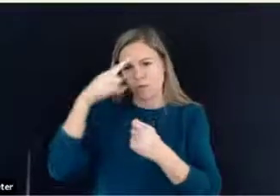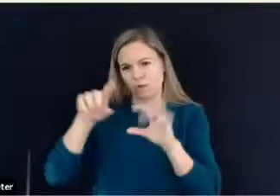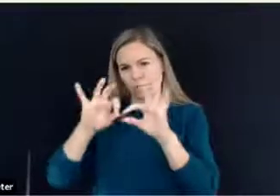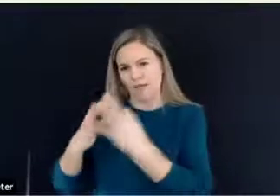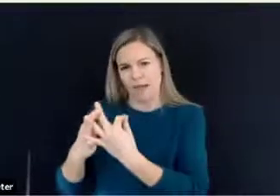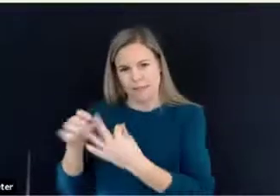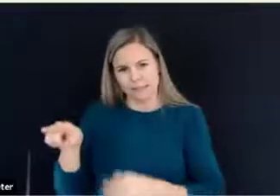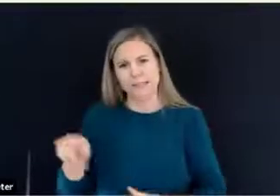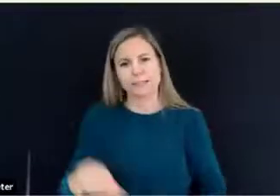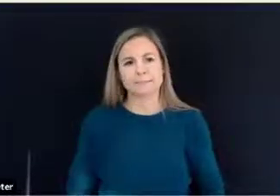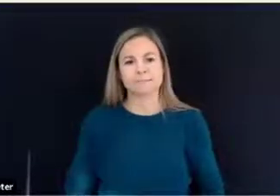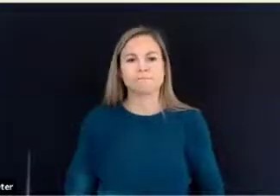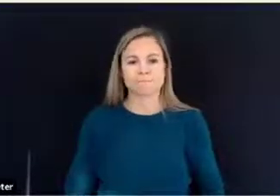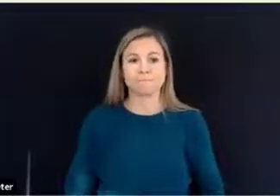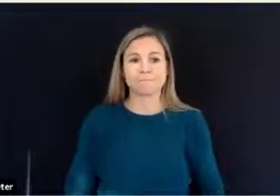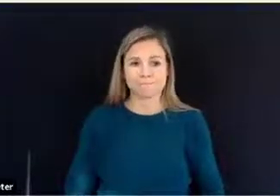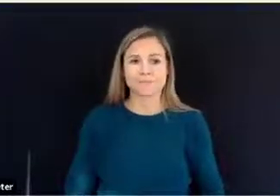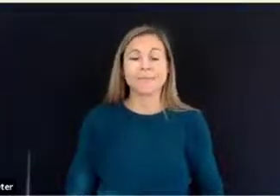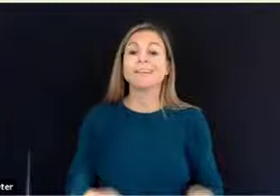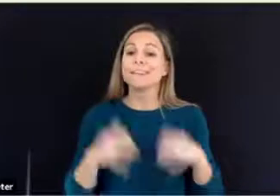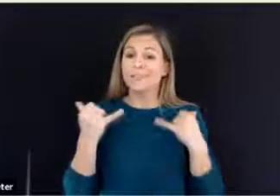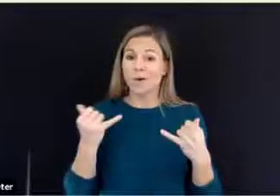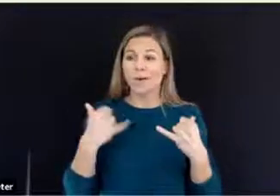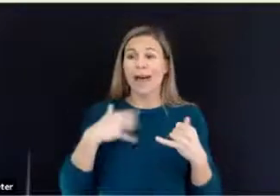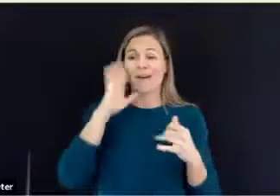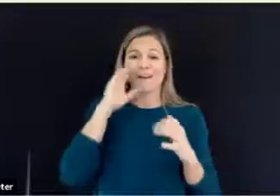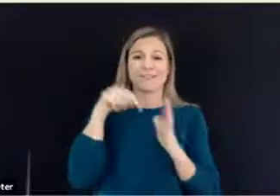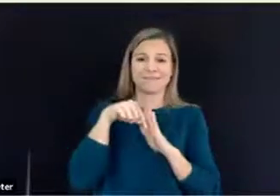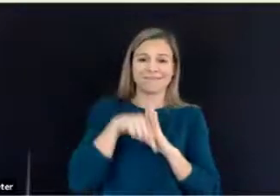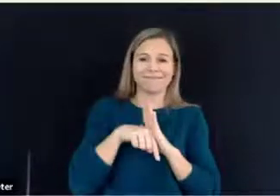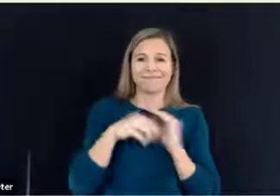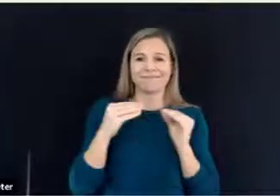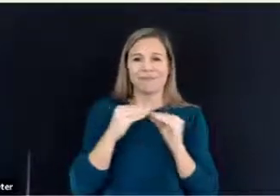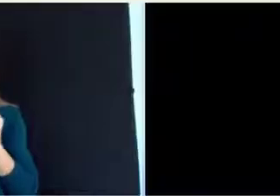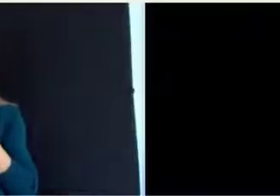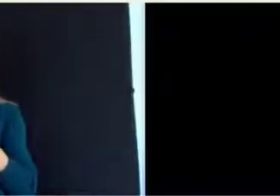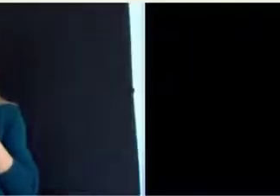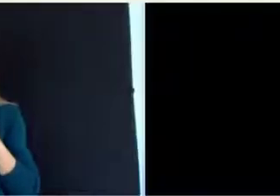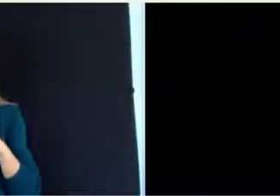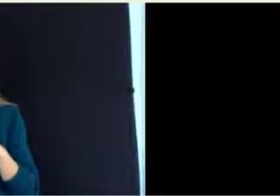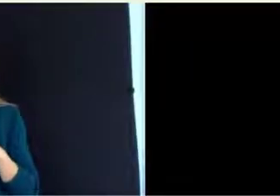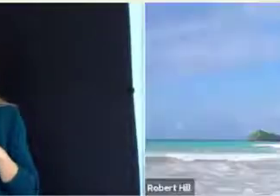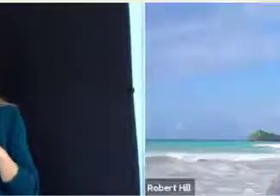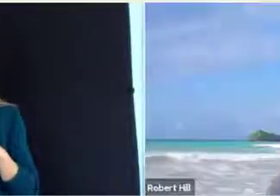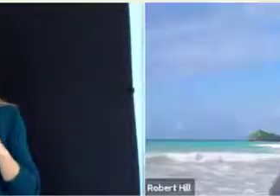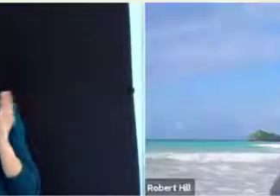So, that is part of what I'm gonna talk about next, which is identifying patients and families.